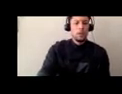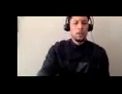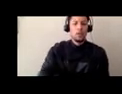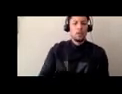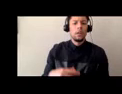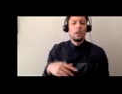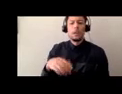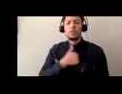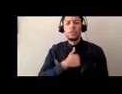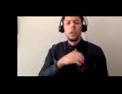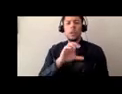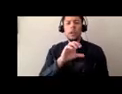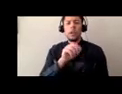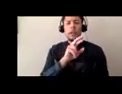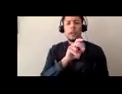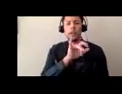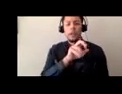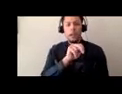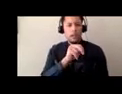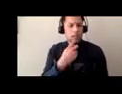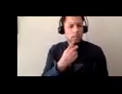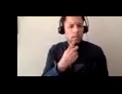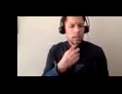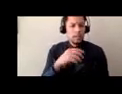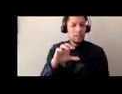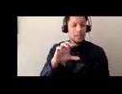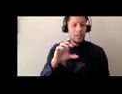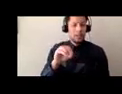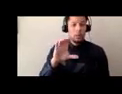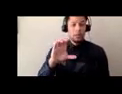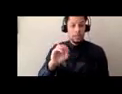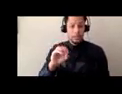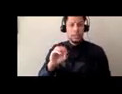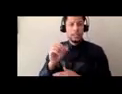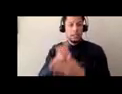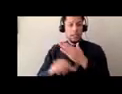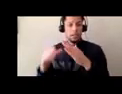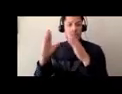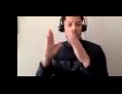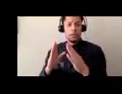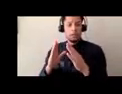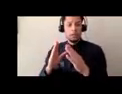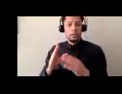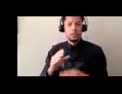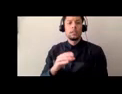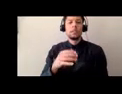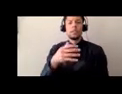You said the COC is definitely housing and affordability. Carolyn Nava: House and go affordability.